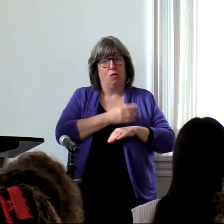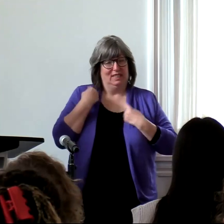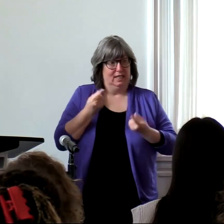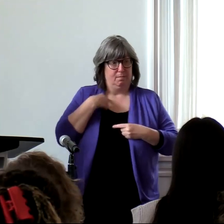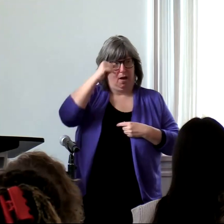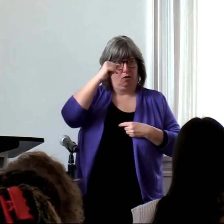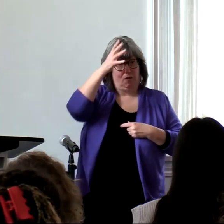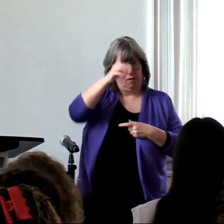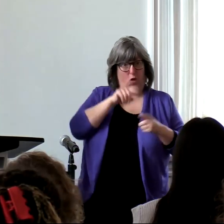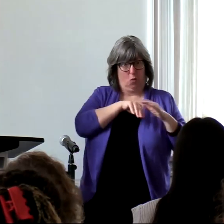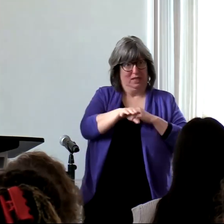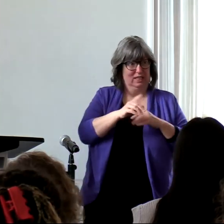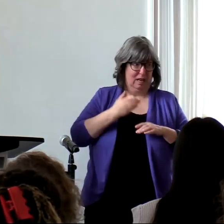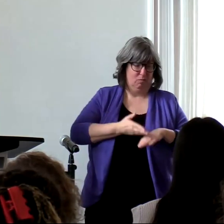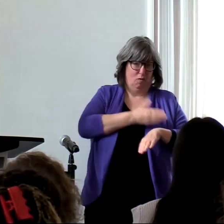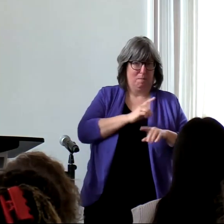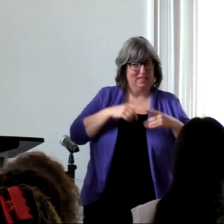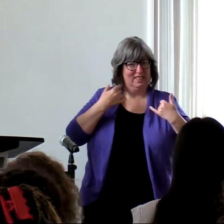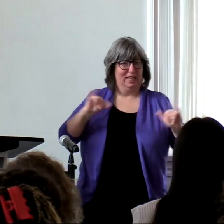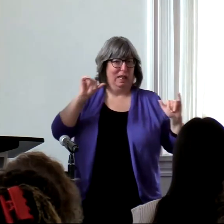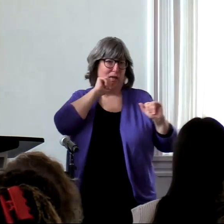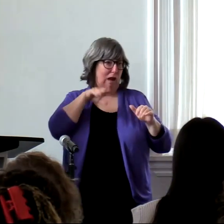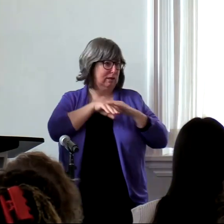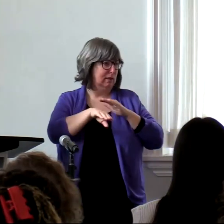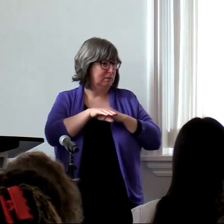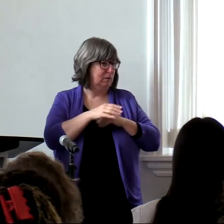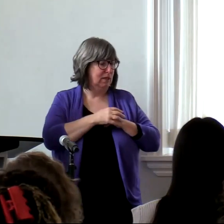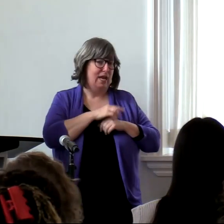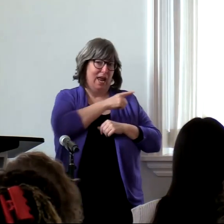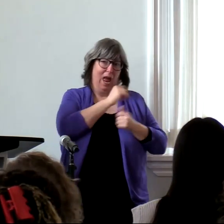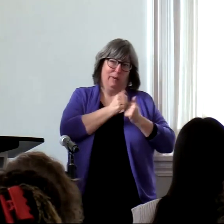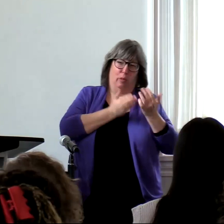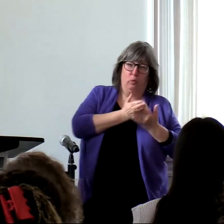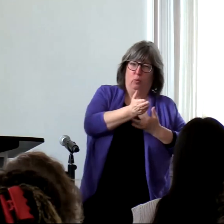It's sad to think about how he had to endure that.